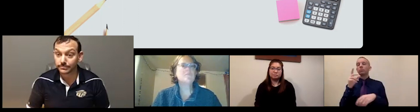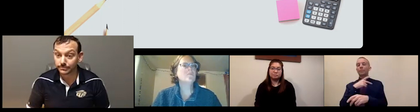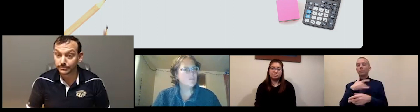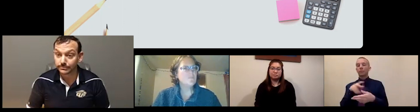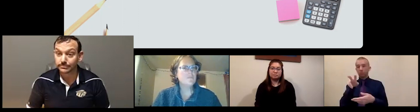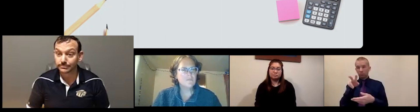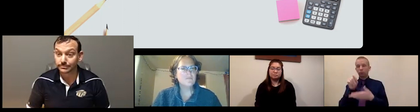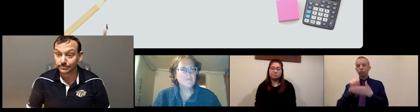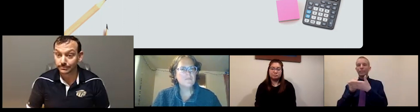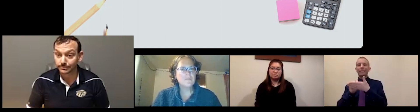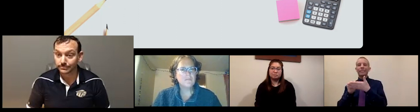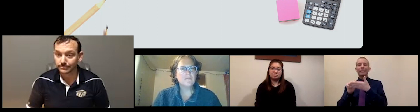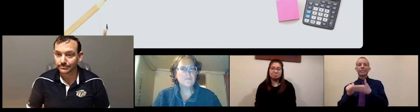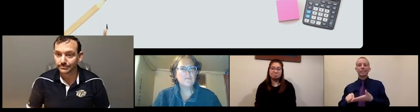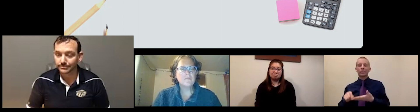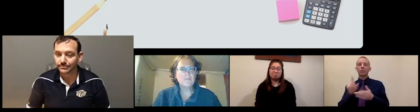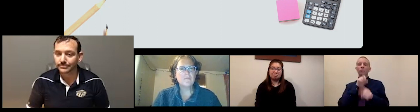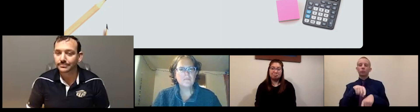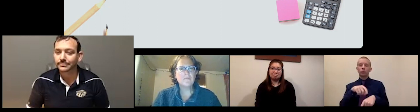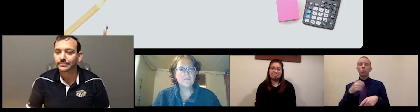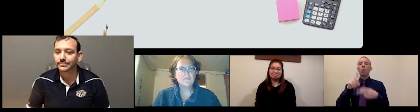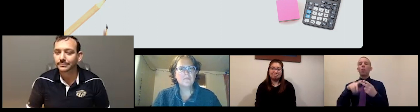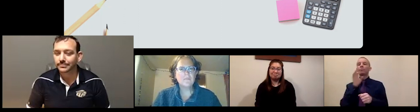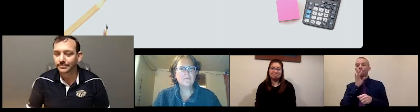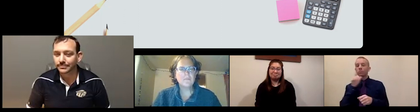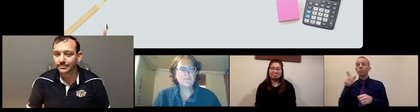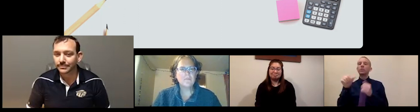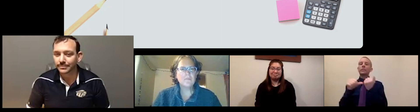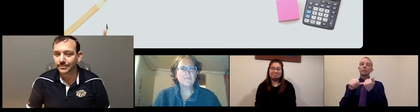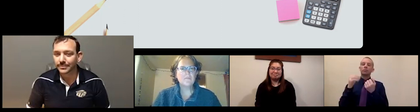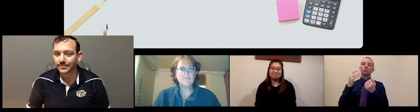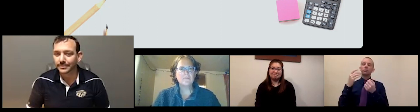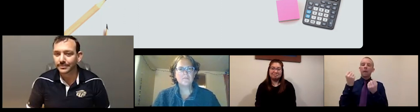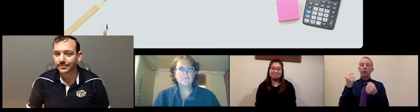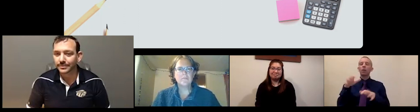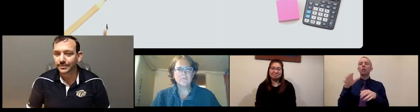the patient can write to answer or speak, and the assistant can sign.